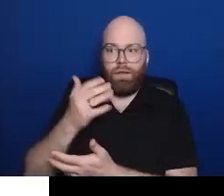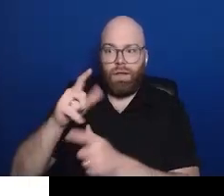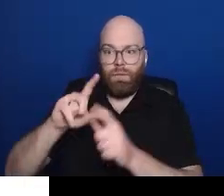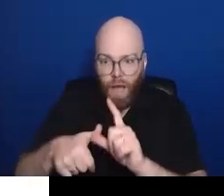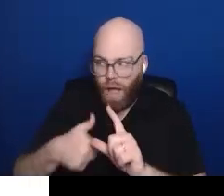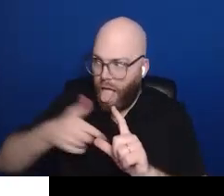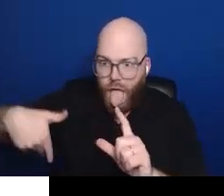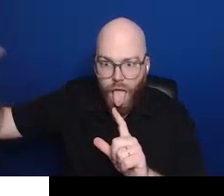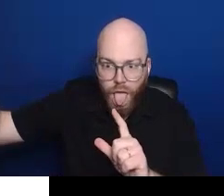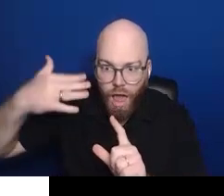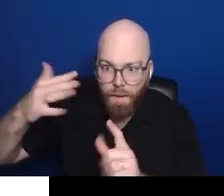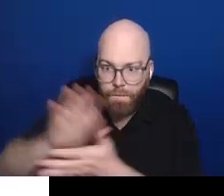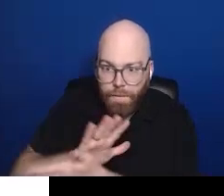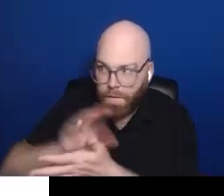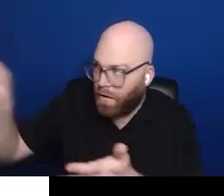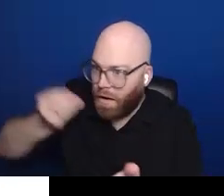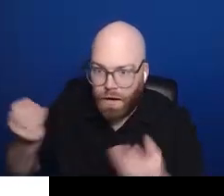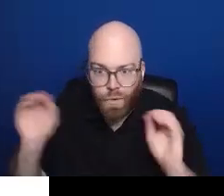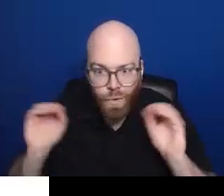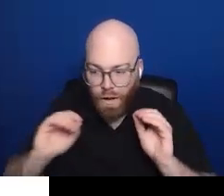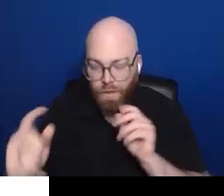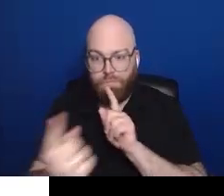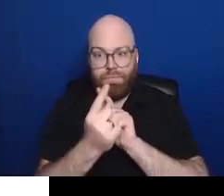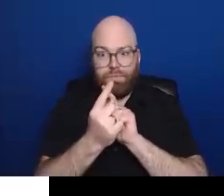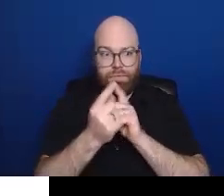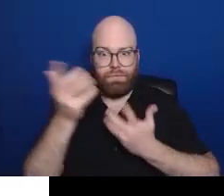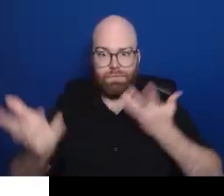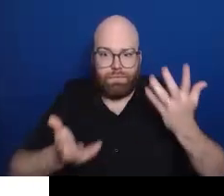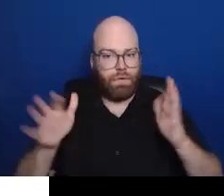who are seeking up an appointment and they never file for DACA.